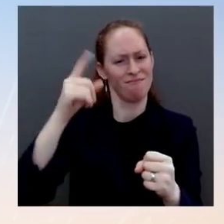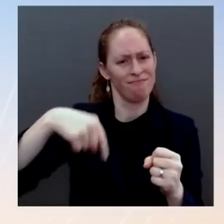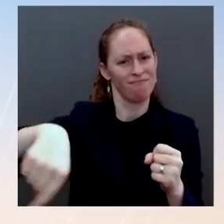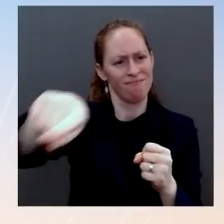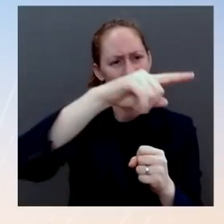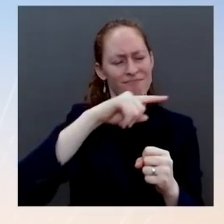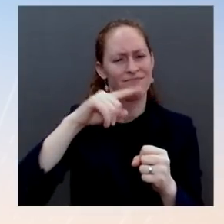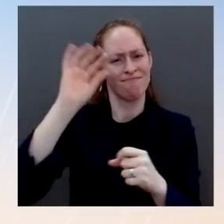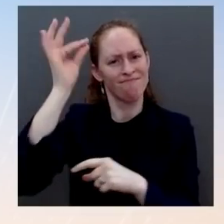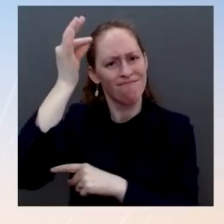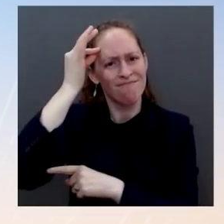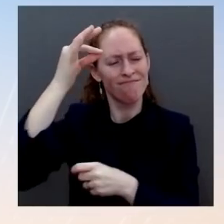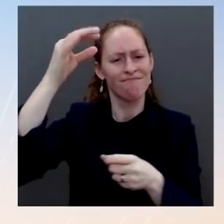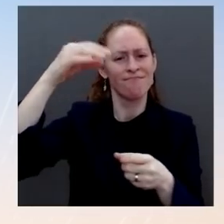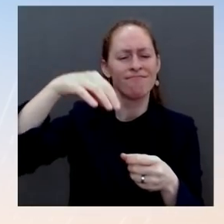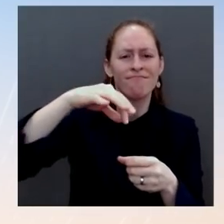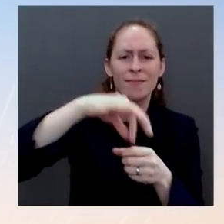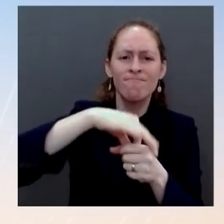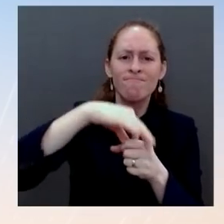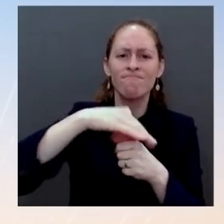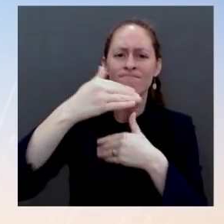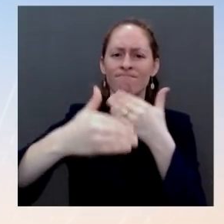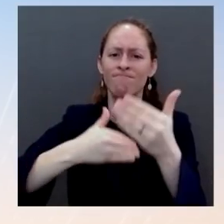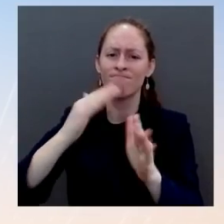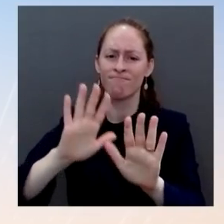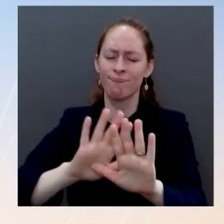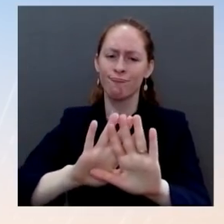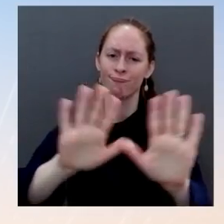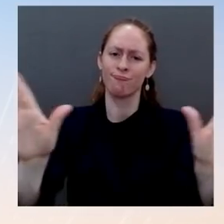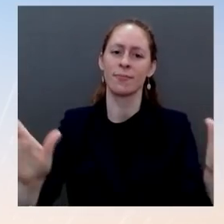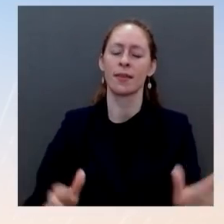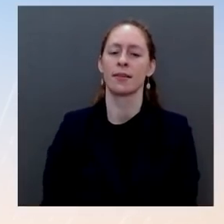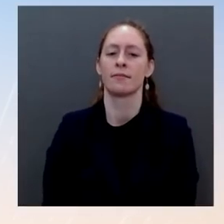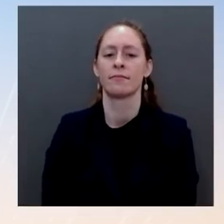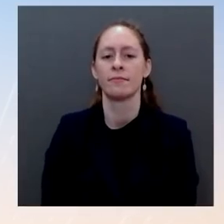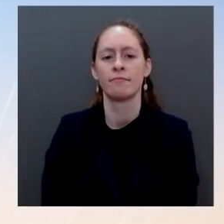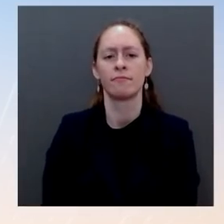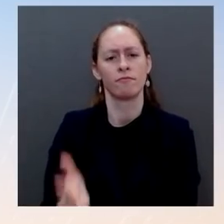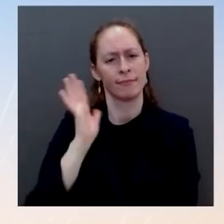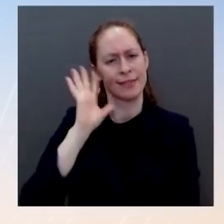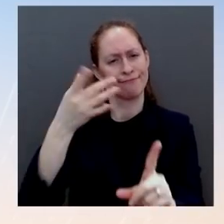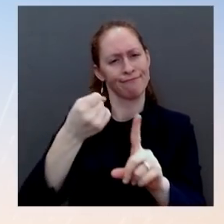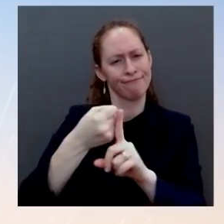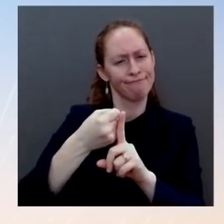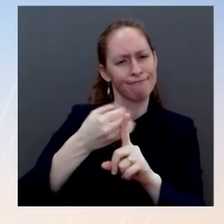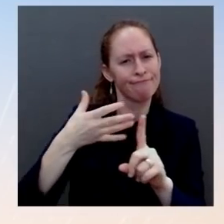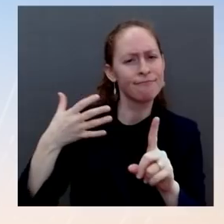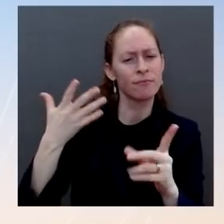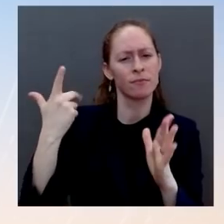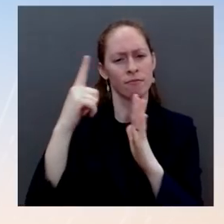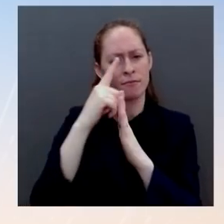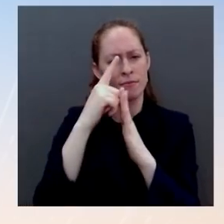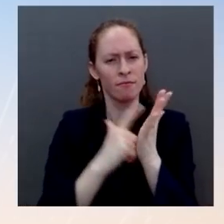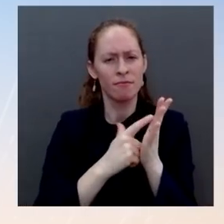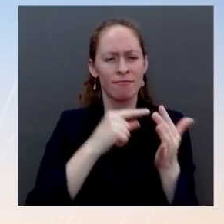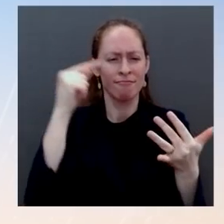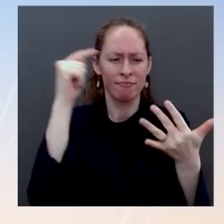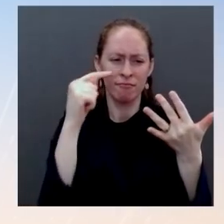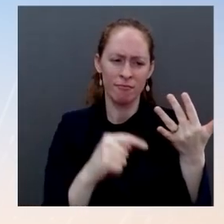why is it so important to pass these pieces of legislation, what is at risk, what needs to be protected. And I think you'll hear him talk about that.